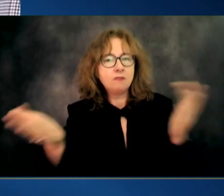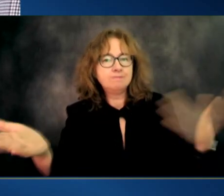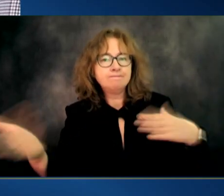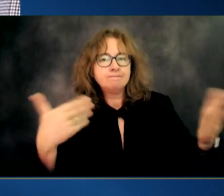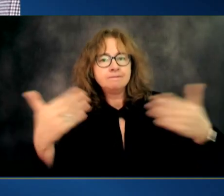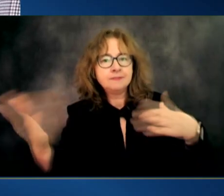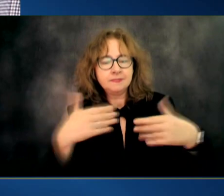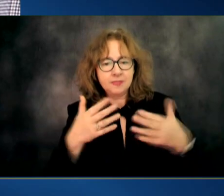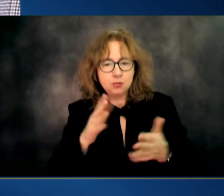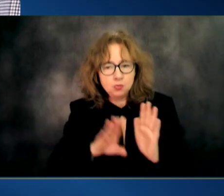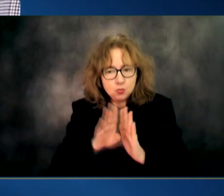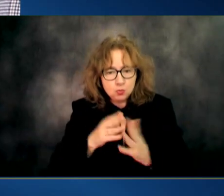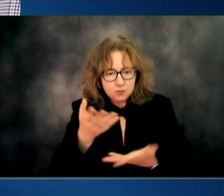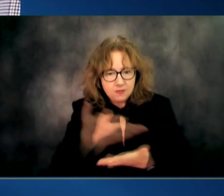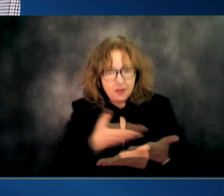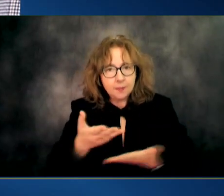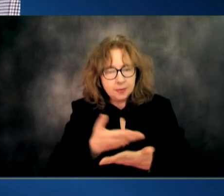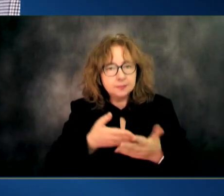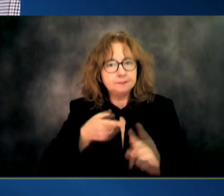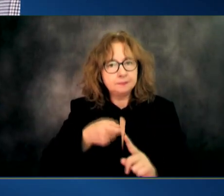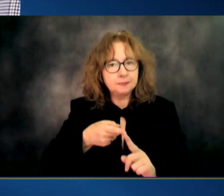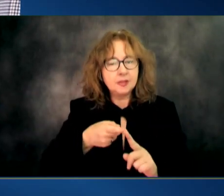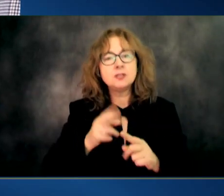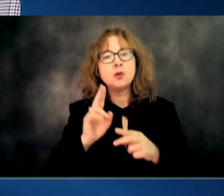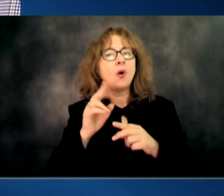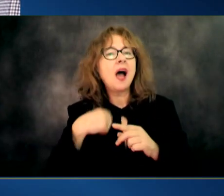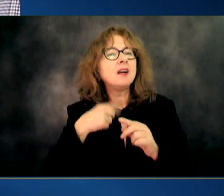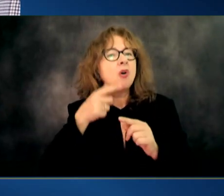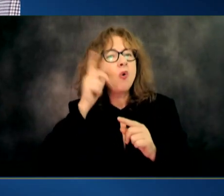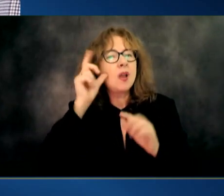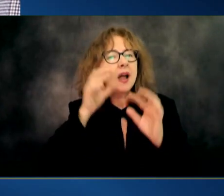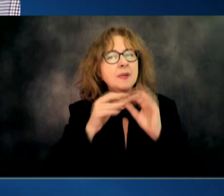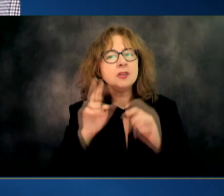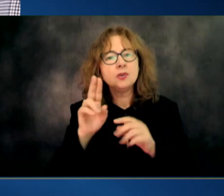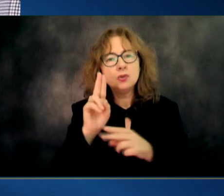I alluded to a user centered design, which means that we came up with just drawings on